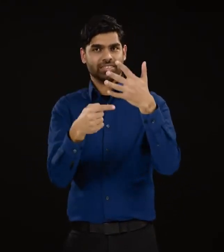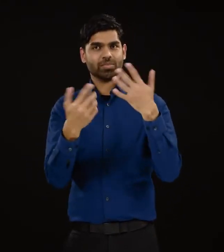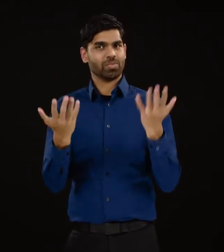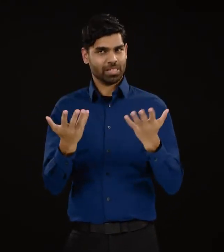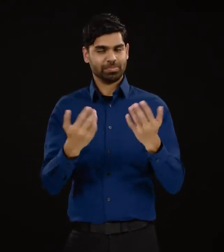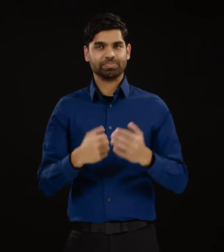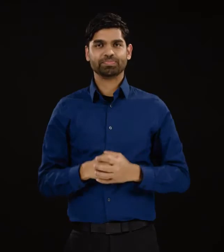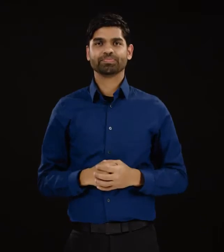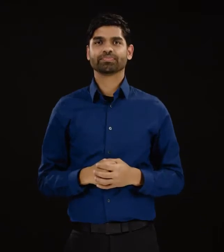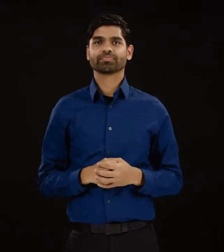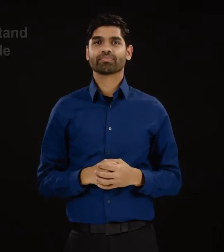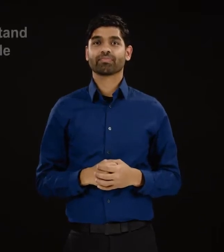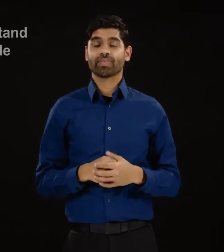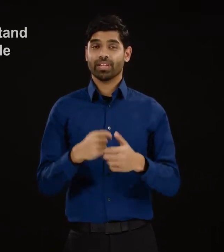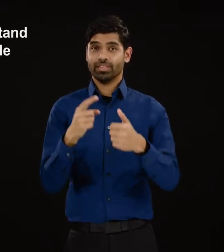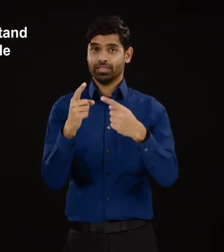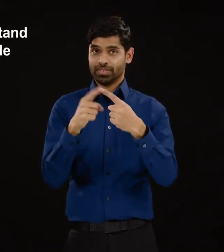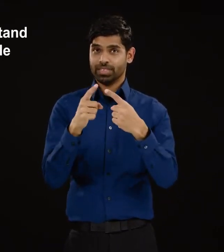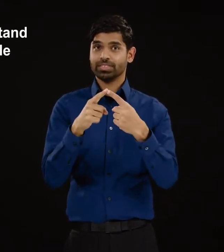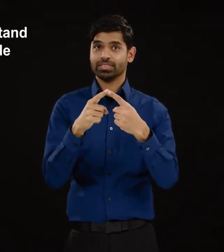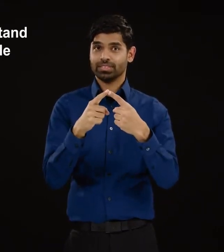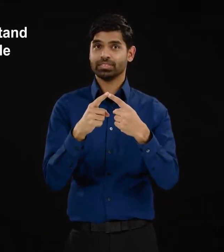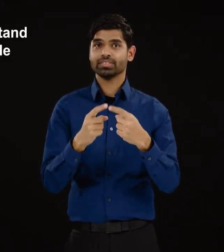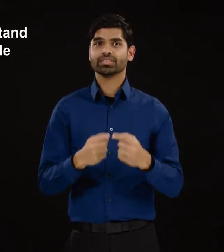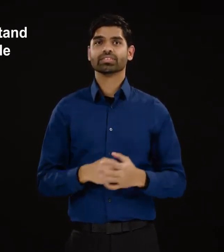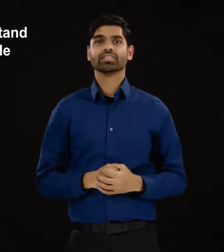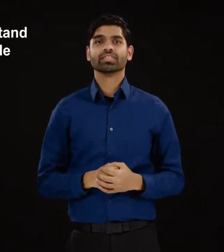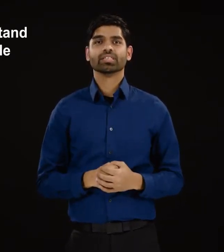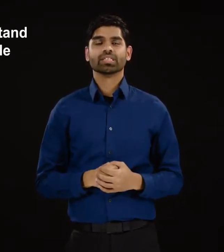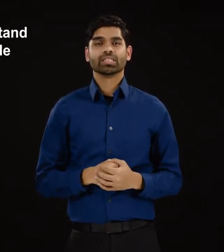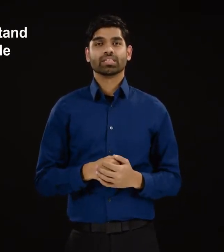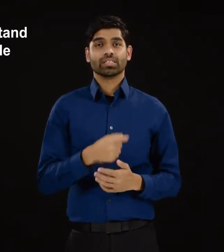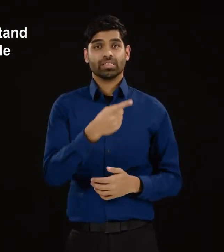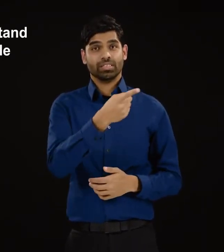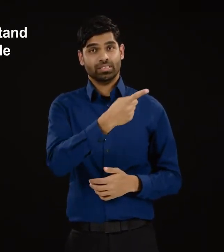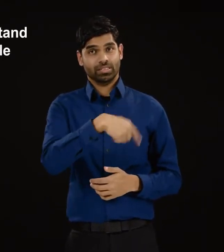To avoid bill shock - To return their cellphone if